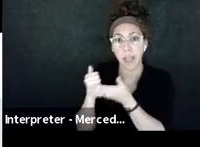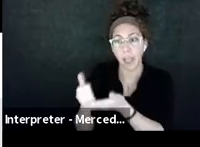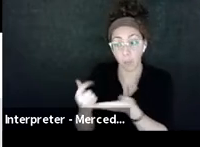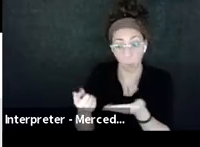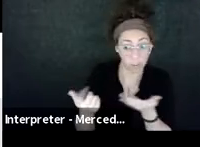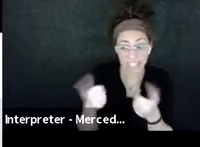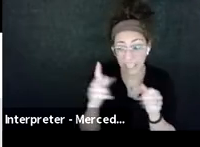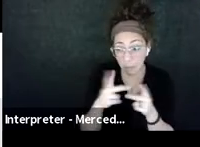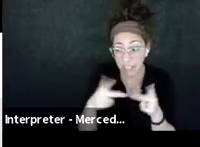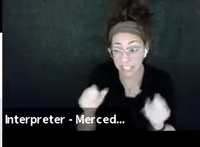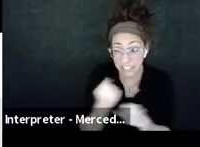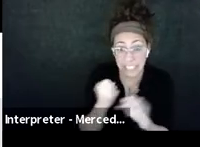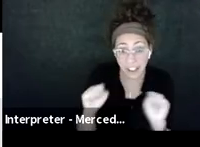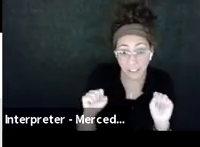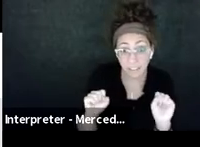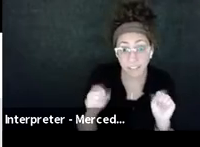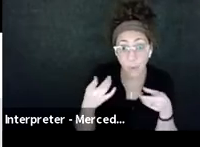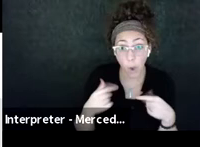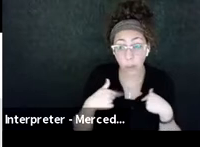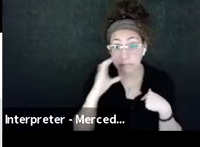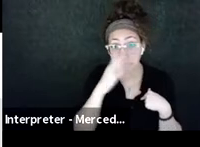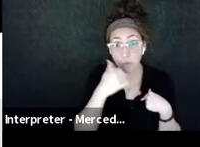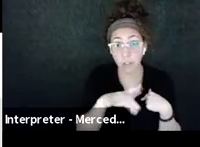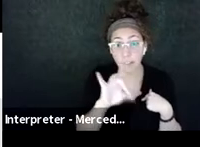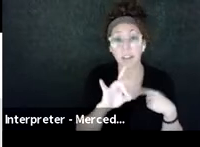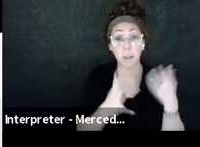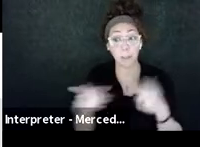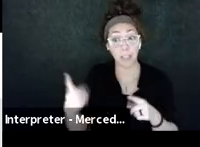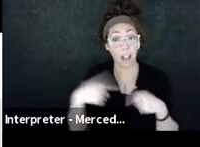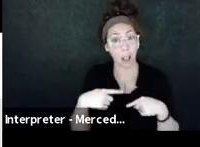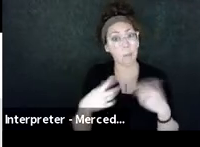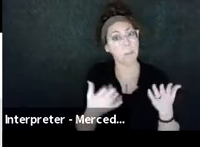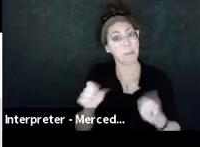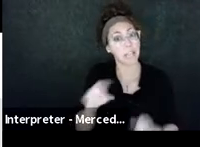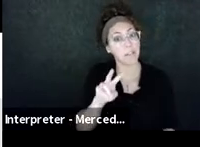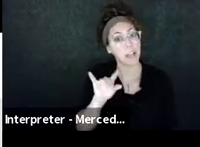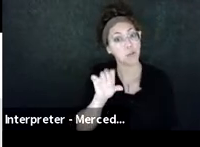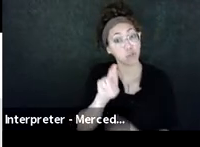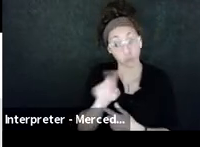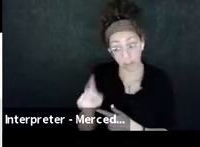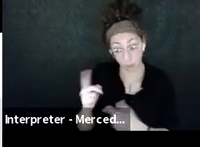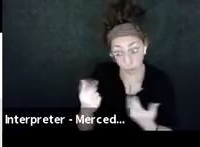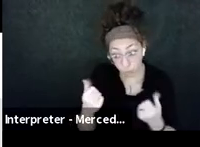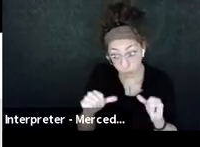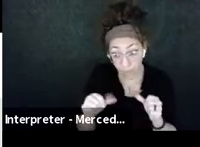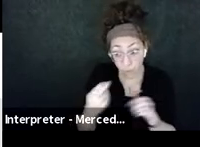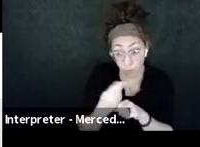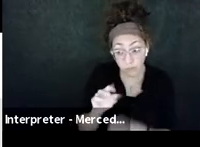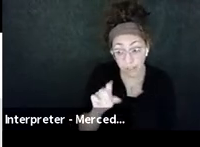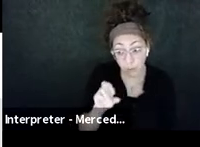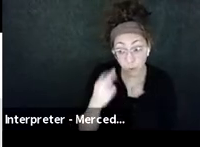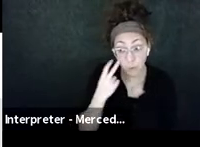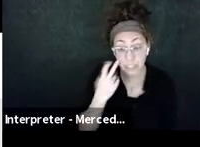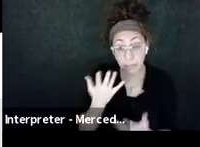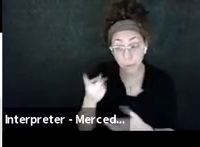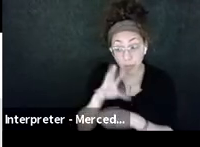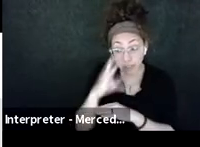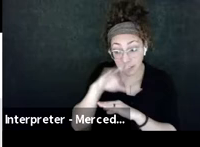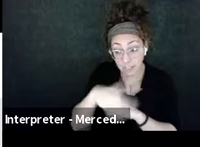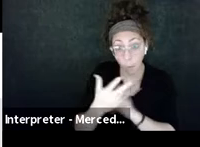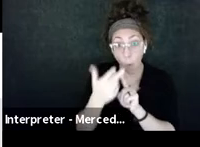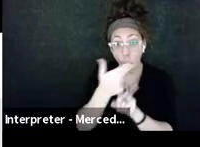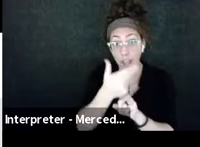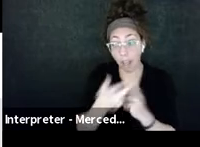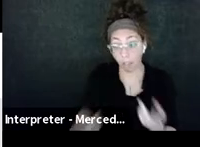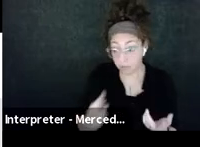maria.rodriguez: You know people that come and they don't. They might qualify for a voucher. So have you tapped into the voucher to see we can put you in a hotel so that you can be in a safer place rather than the stain on the street.